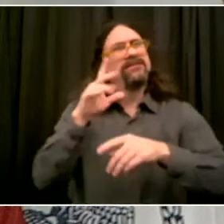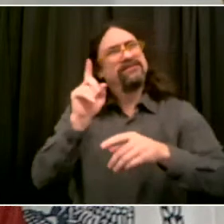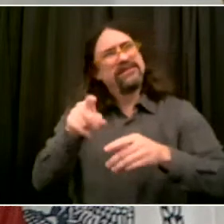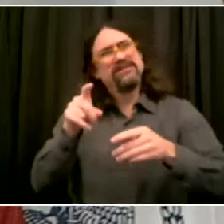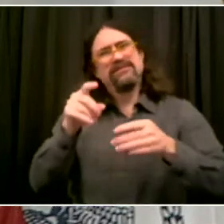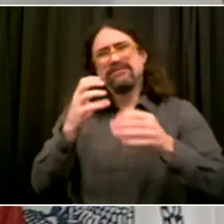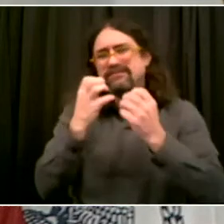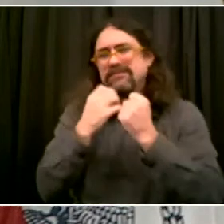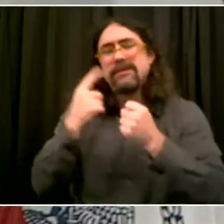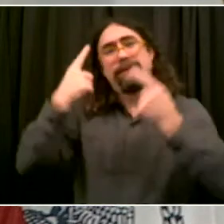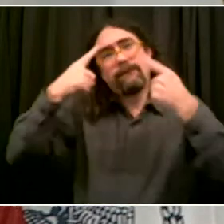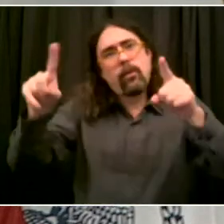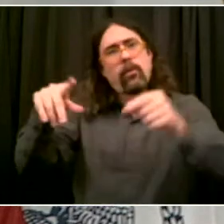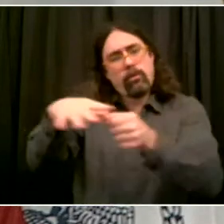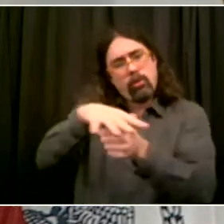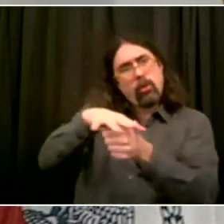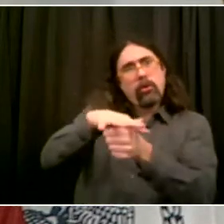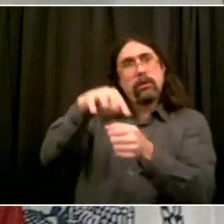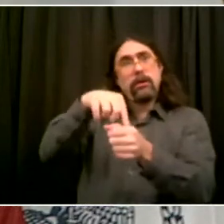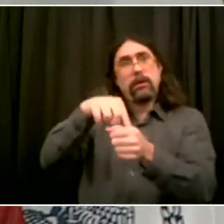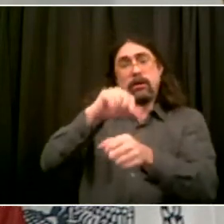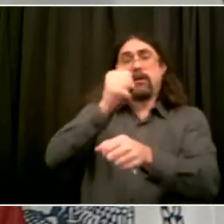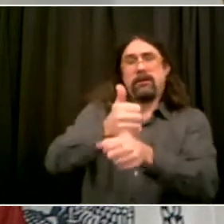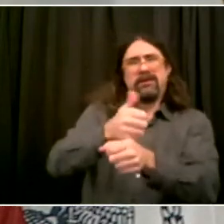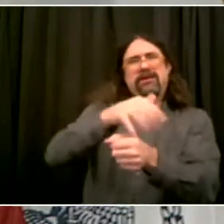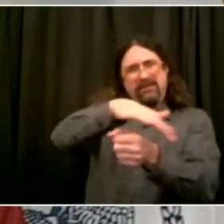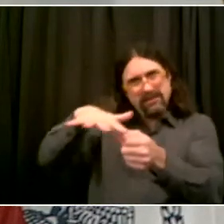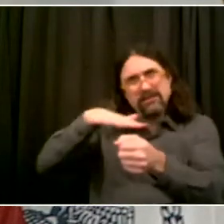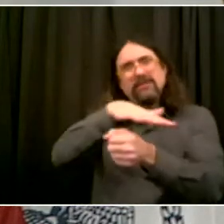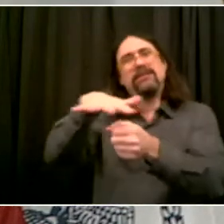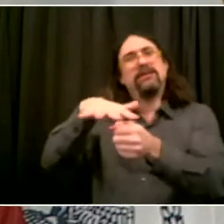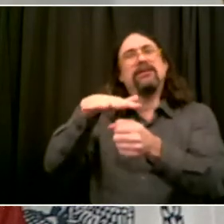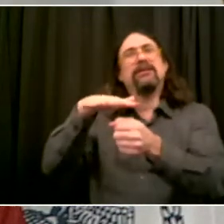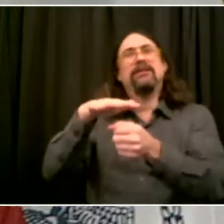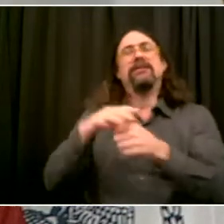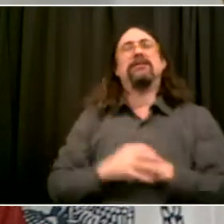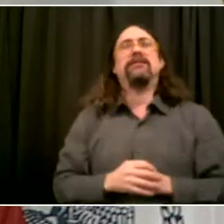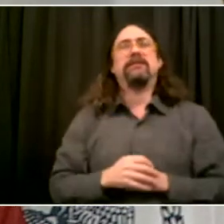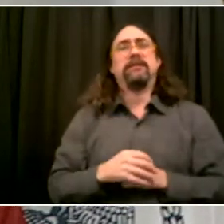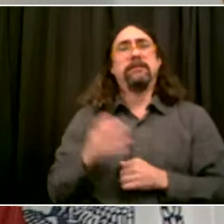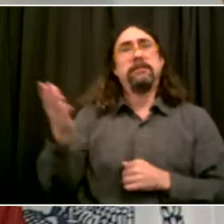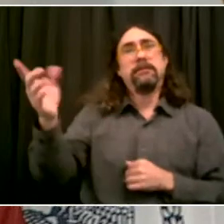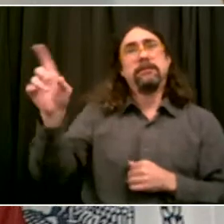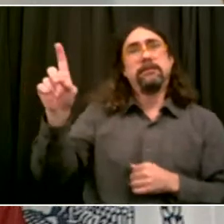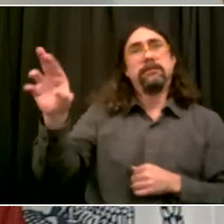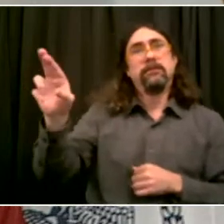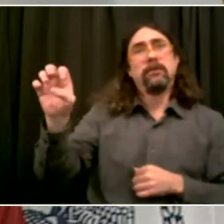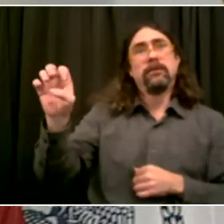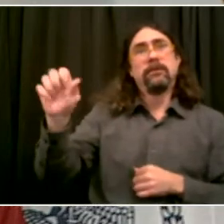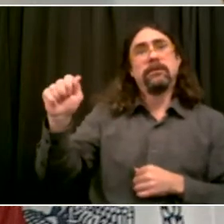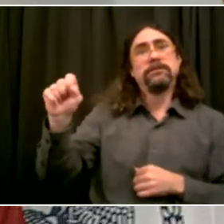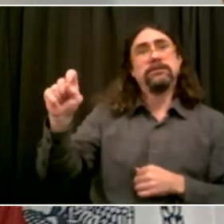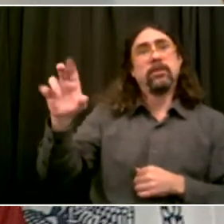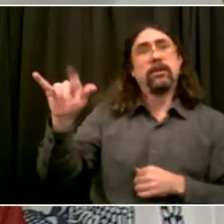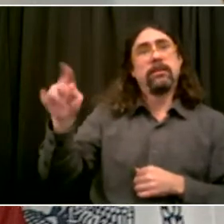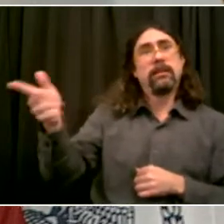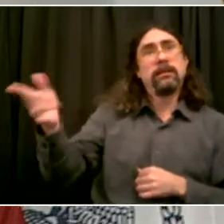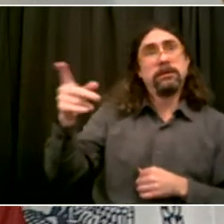BE FIXED RIGHT AWAY. DR. EASTSTERLININ G, HAHATS HEHE REBEBE N ANY ENGAGEMENT AT COLUMBIA-